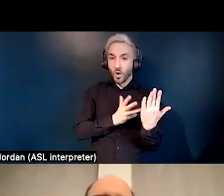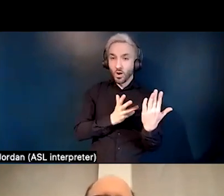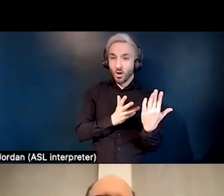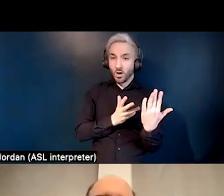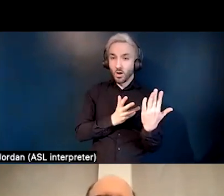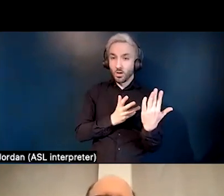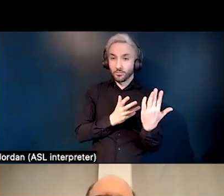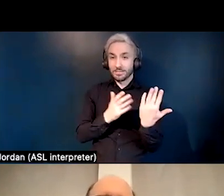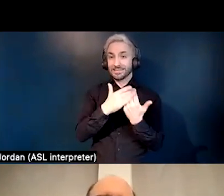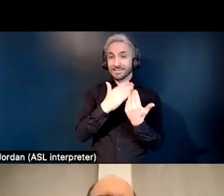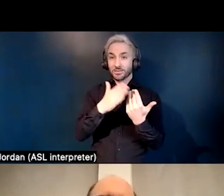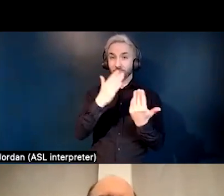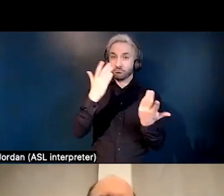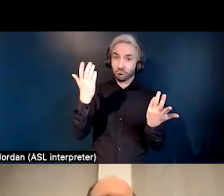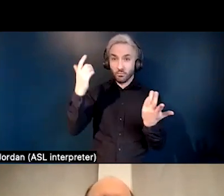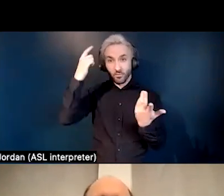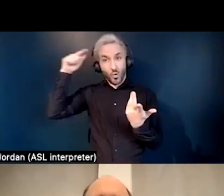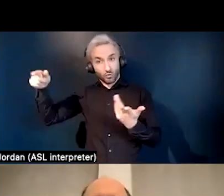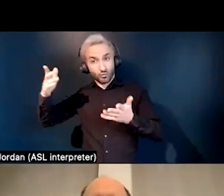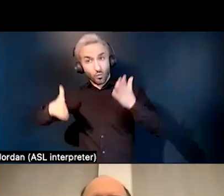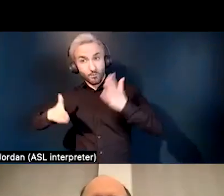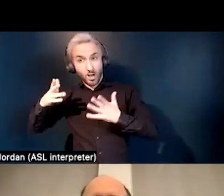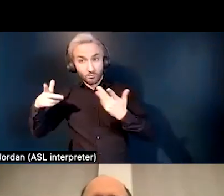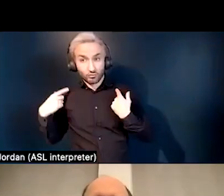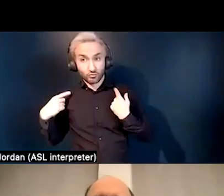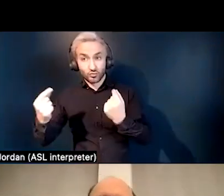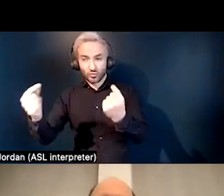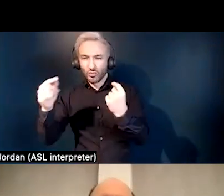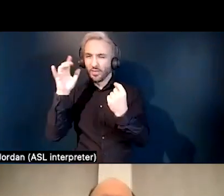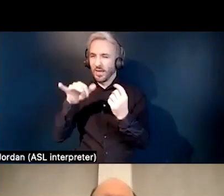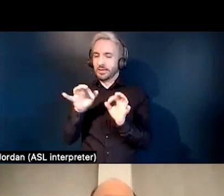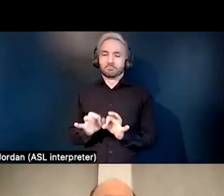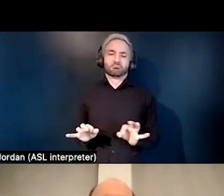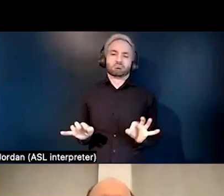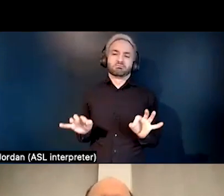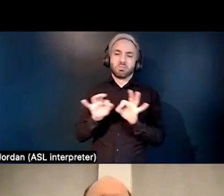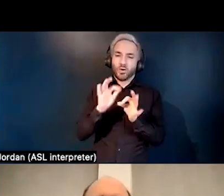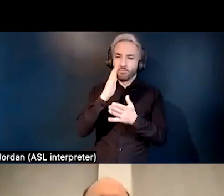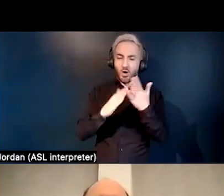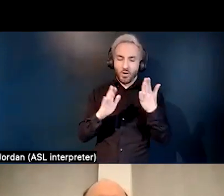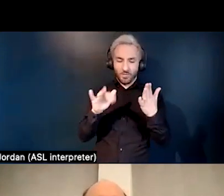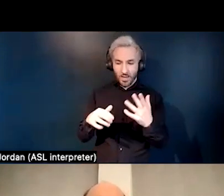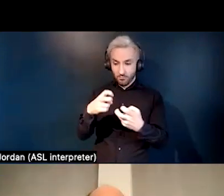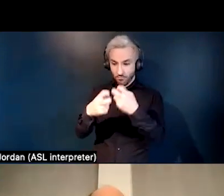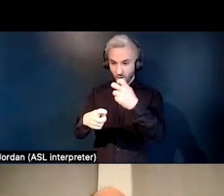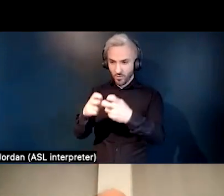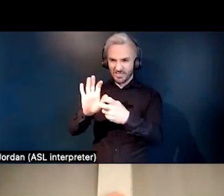critical piece of the puzzle. That's an example of trying to solve a problem before it occurs.